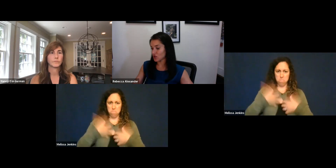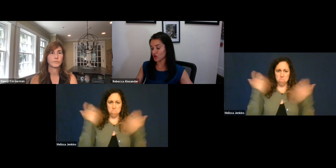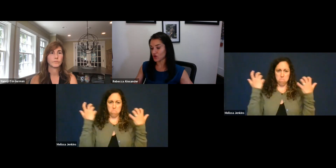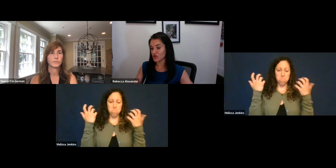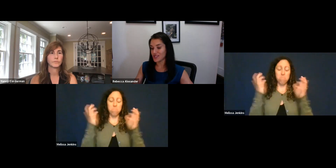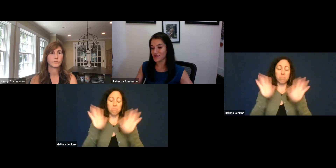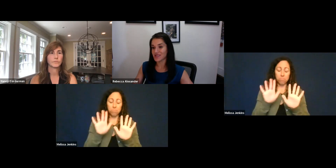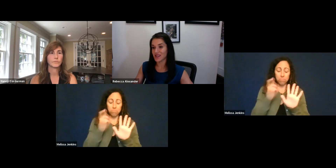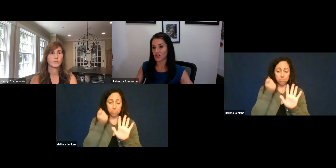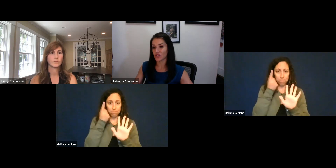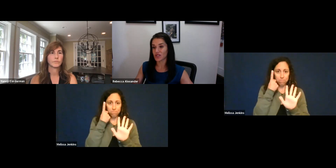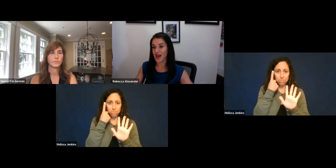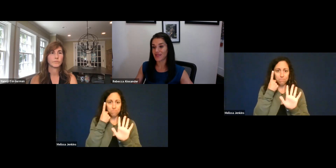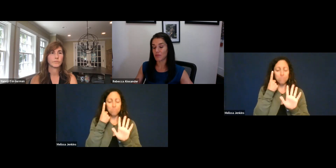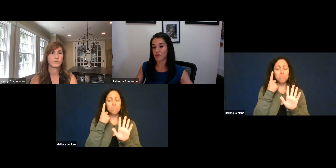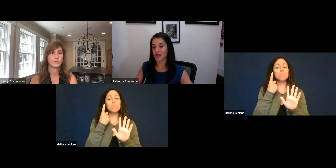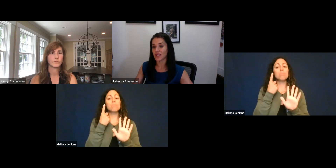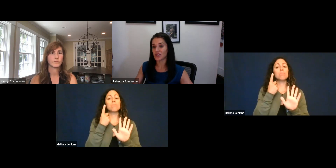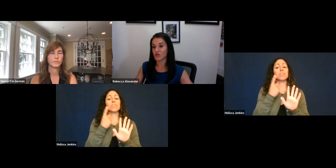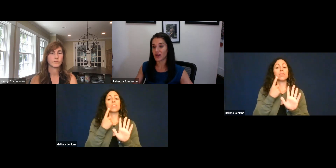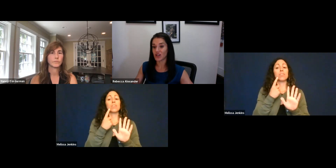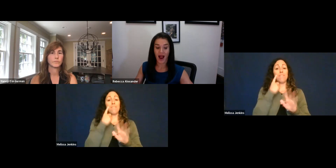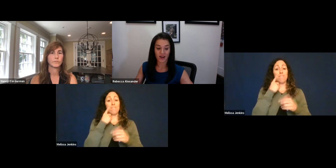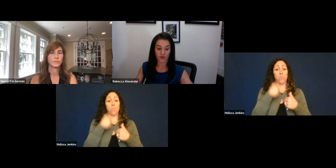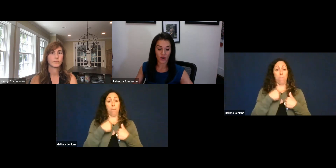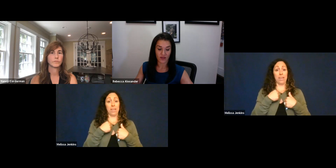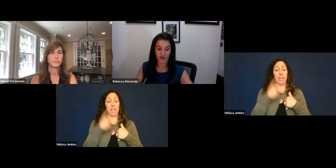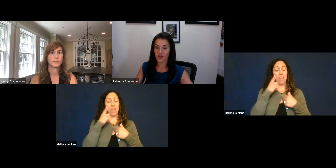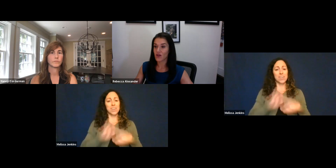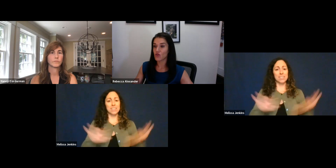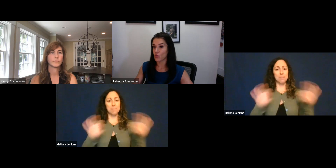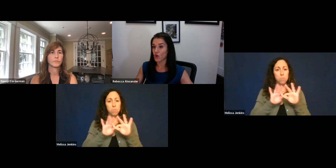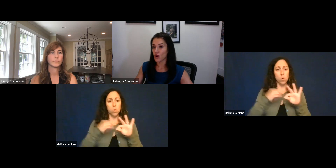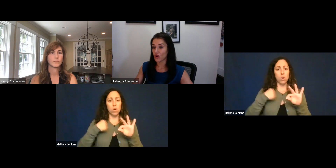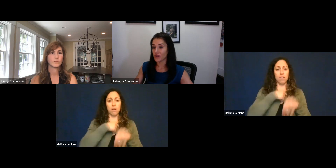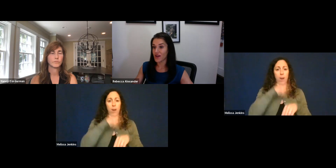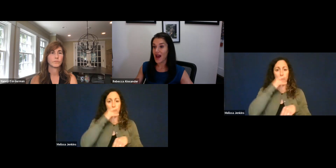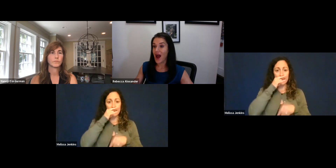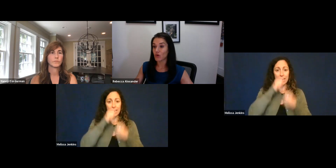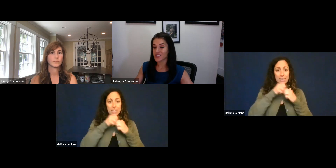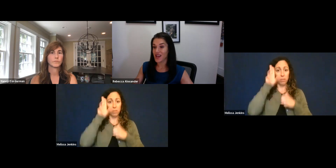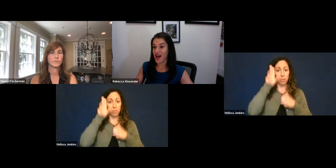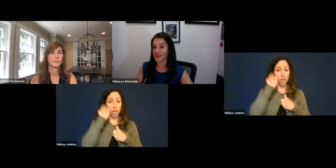to learn these skills, and the ability to interact with the world outside